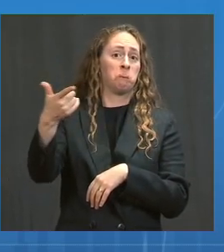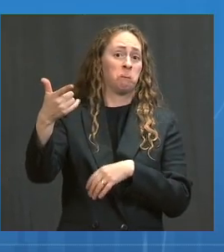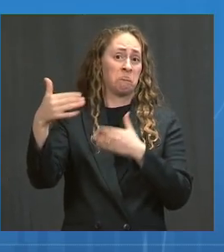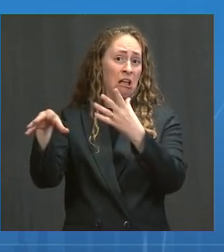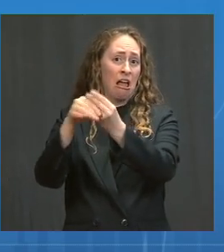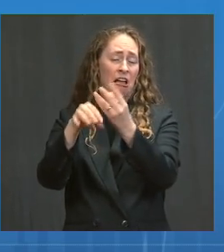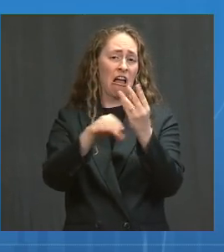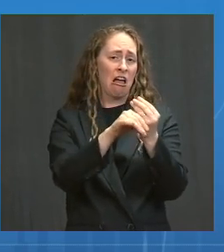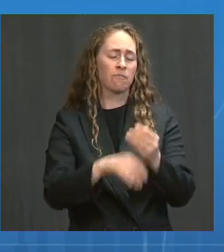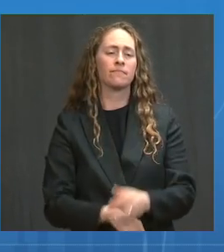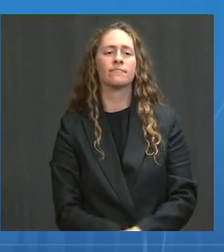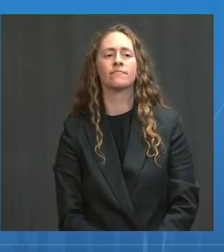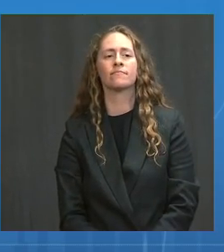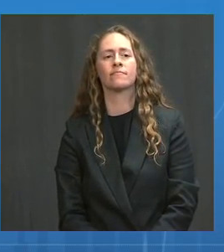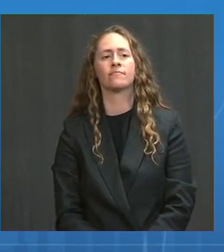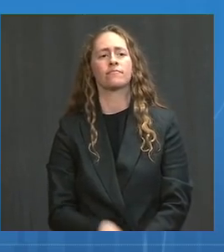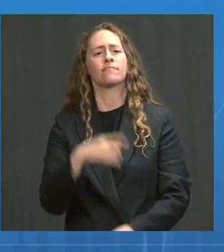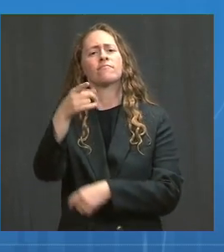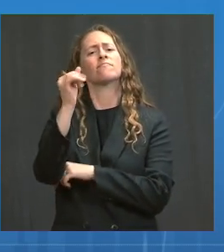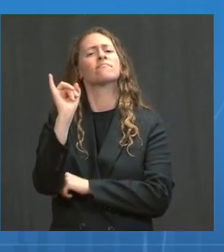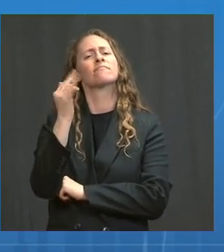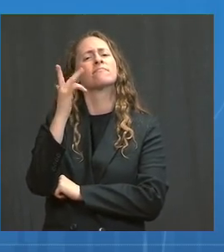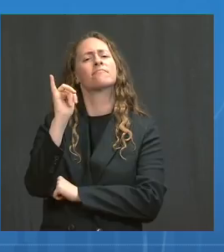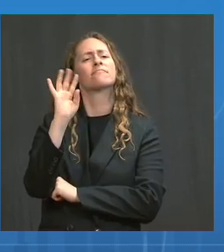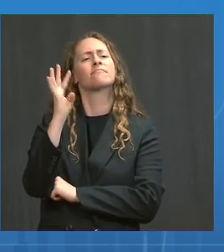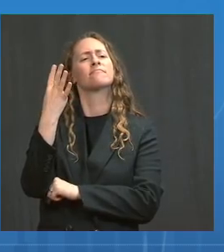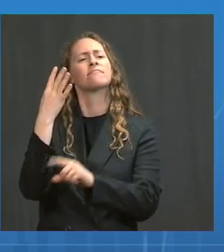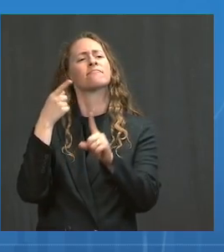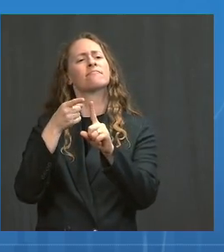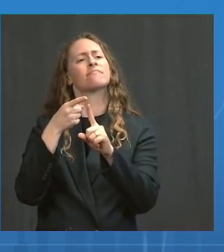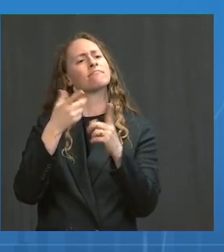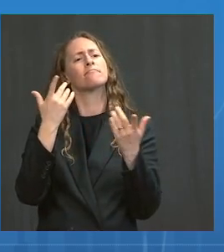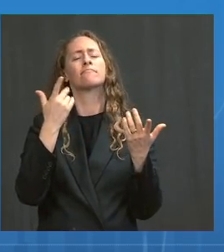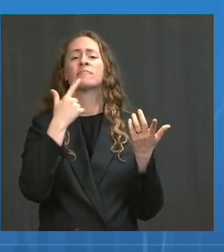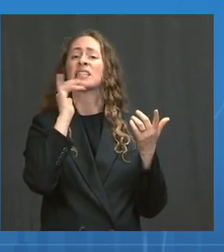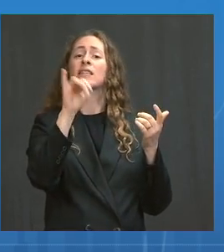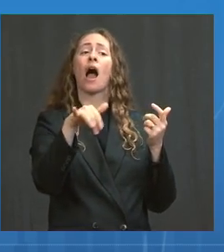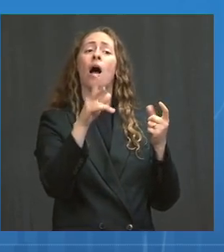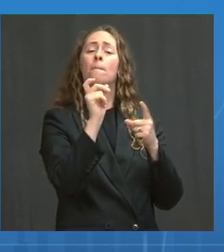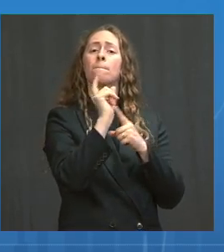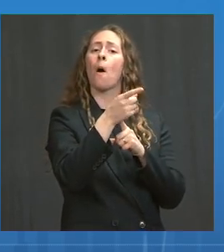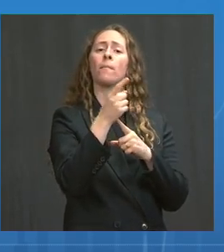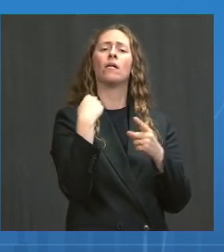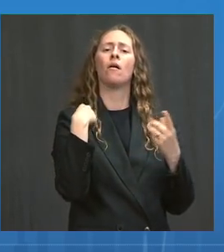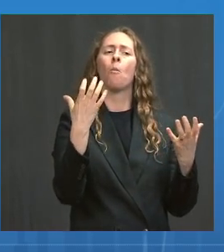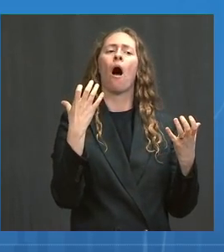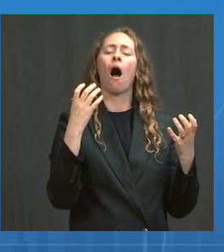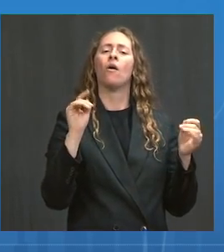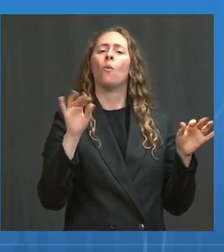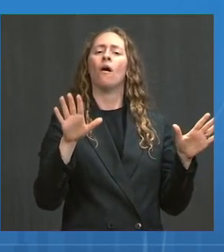You know, the Fourth of July is a moment for us to step back and celebrate our progress.